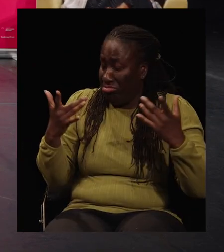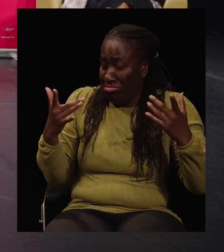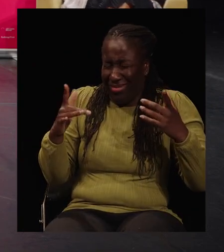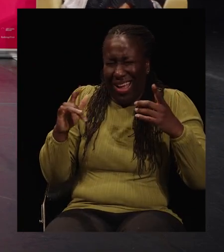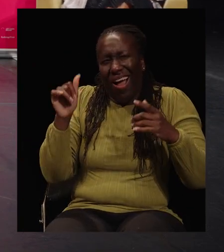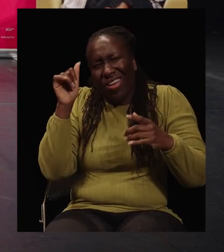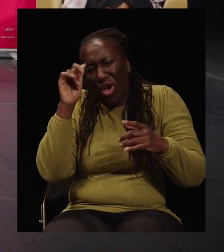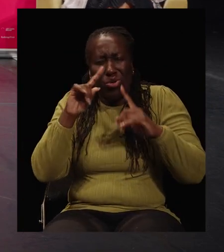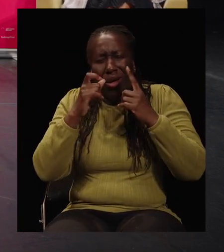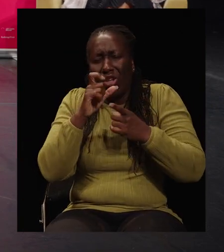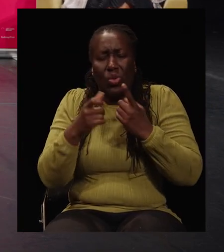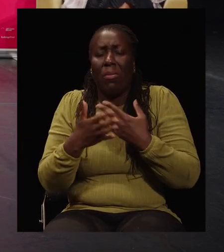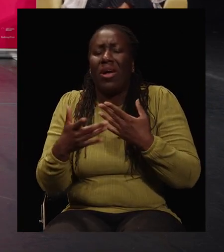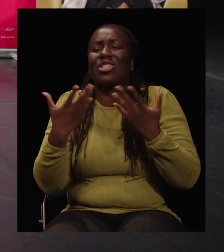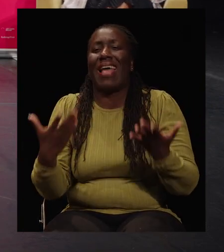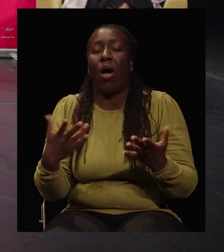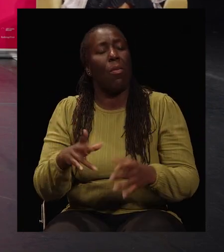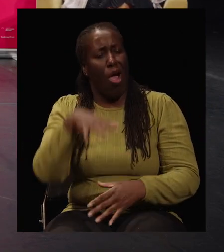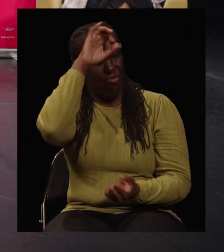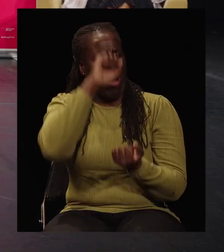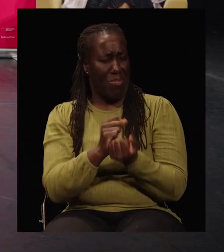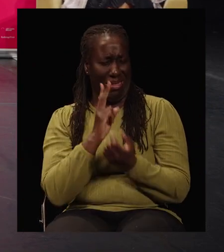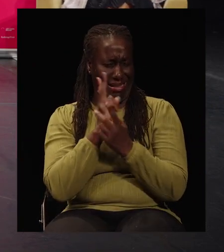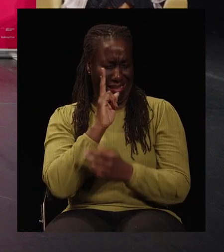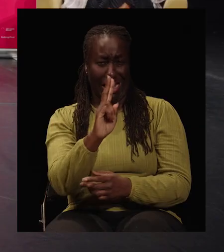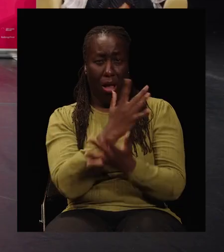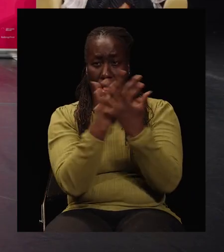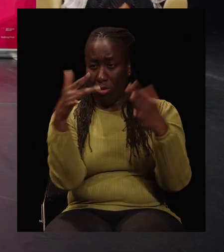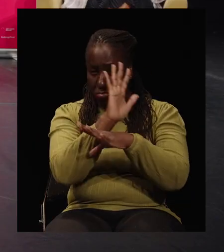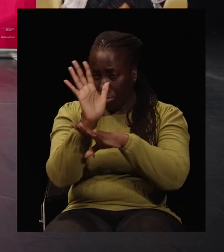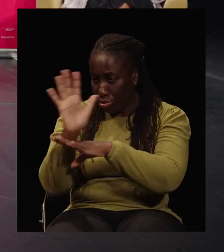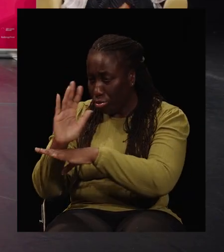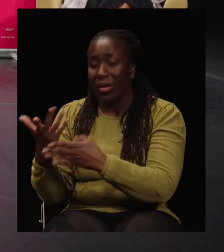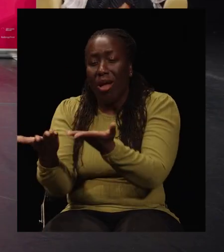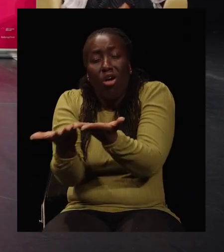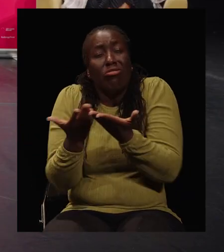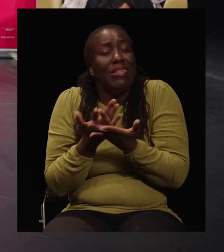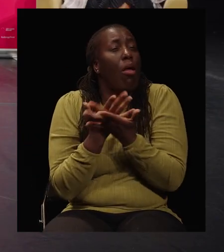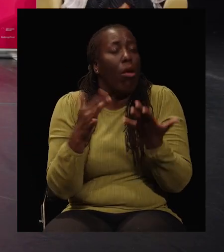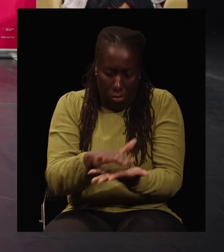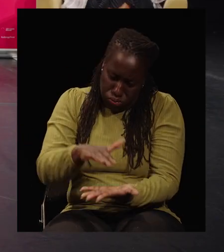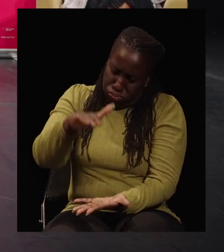You know, I remember seeing lots of films. I remember being given so many books, like, and reading.